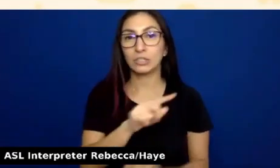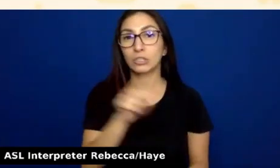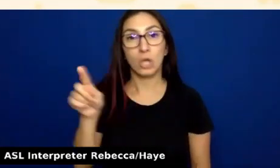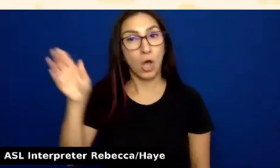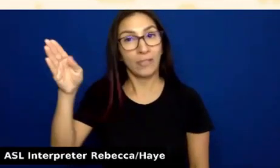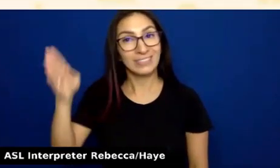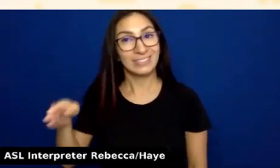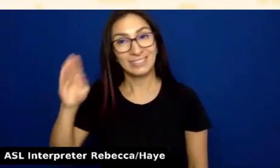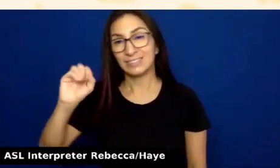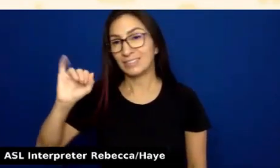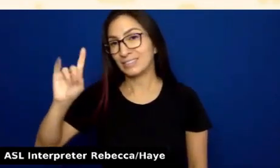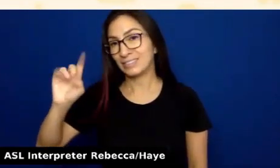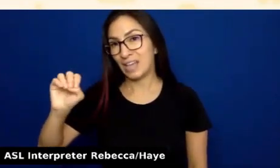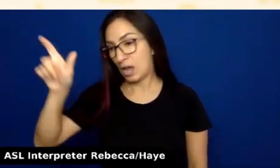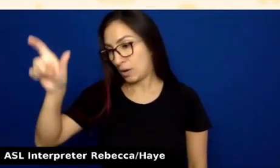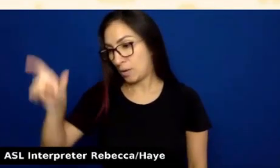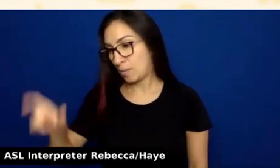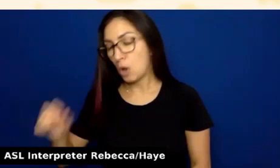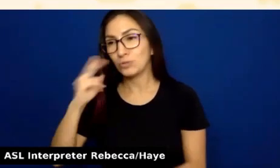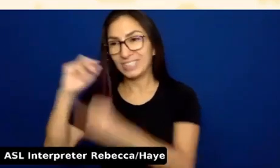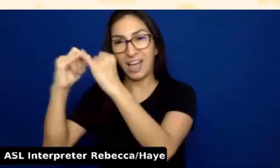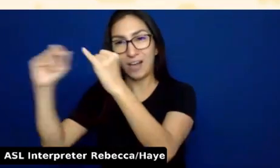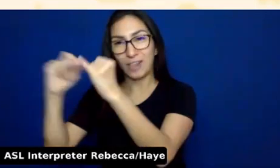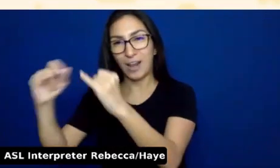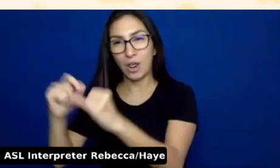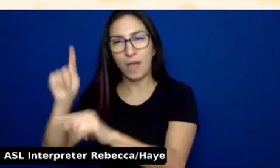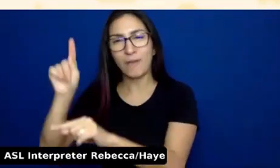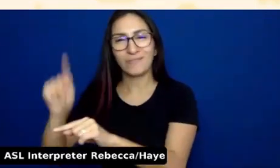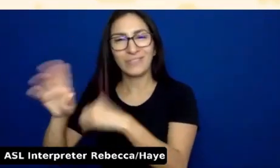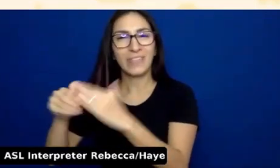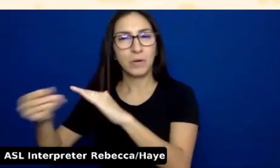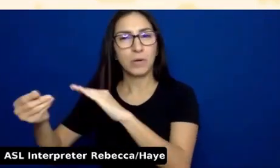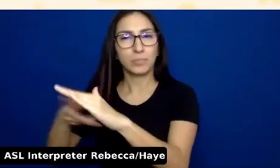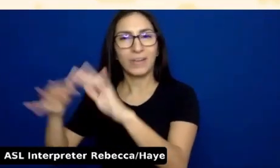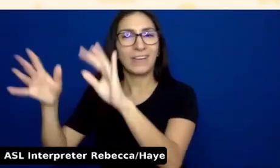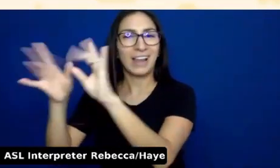and those are all underlined. That's basically telling us that things are underlined by default.